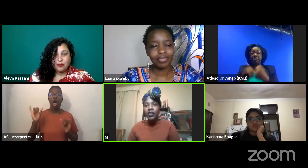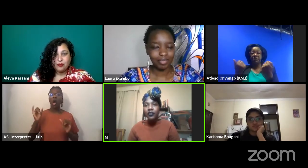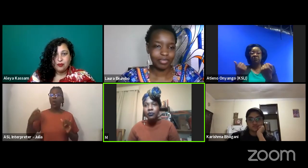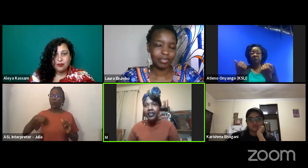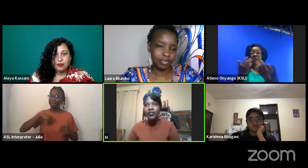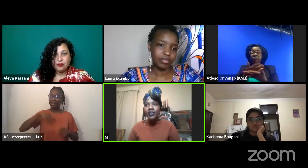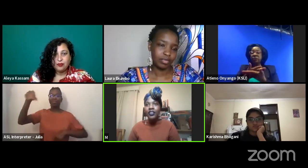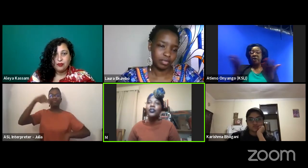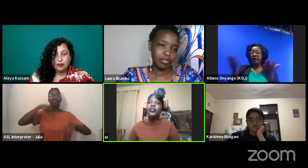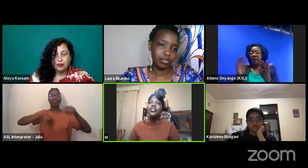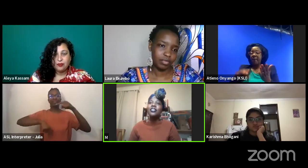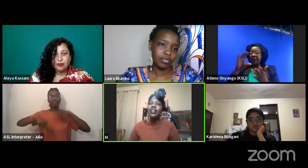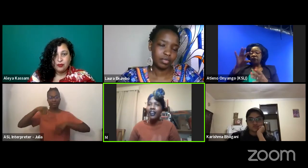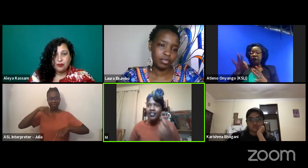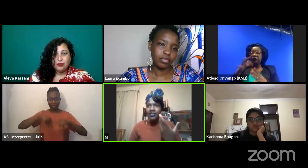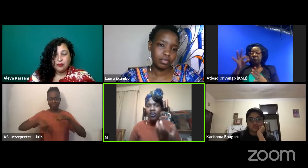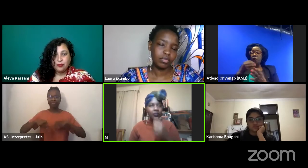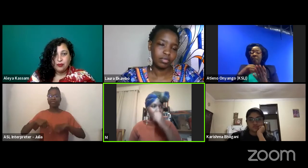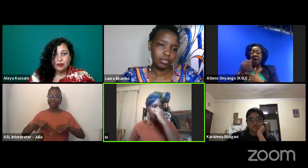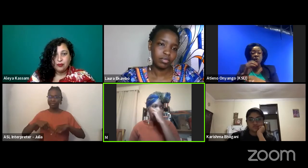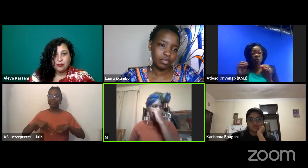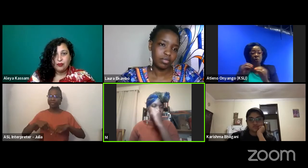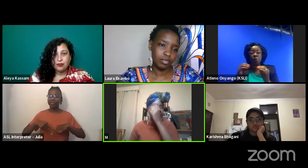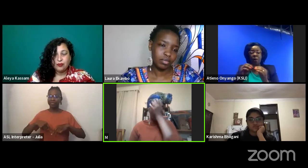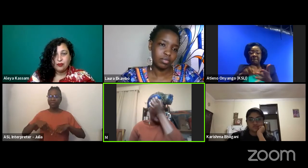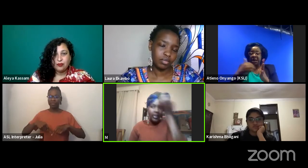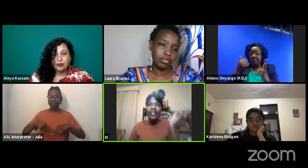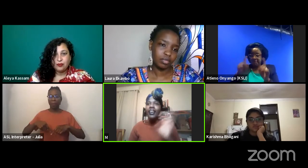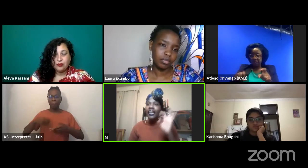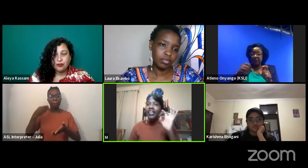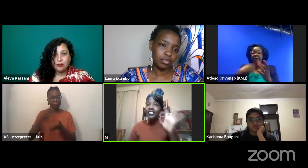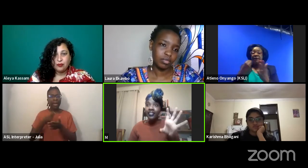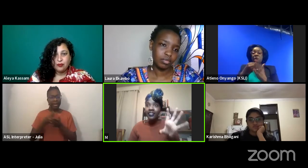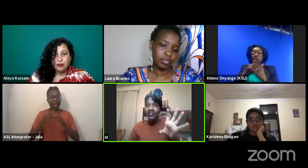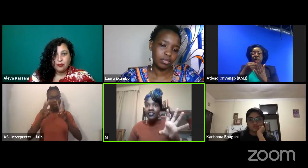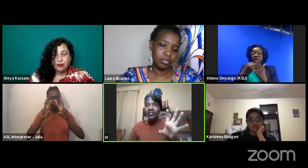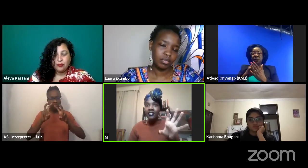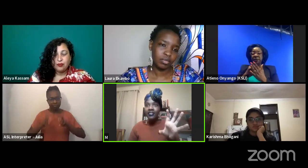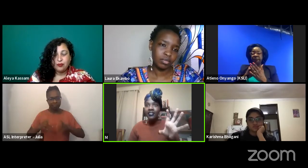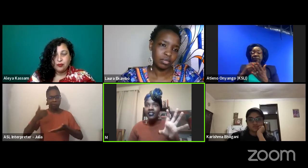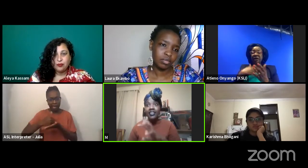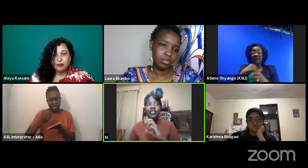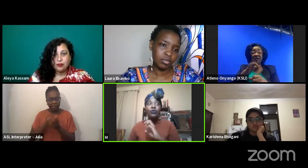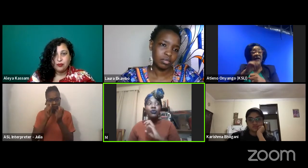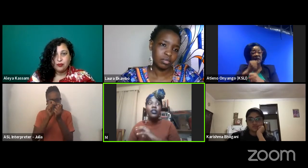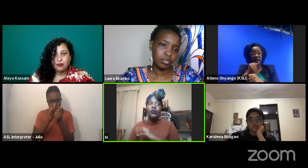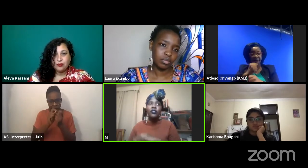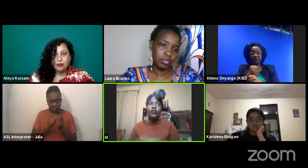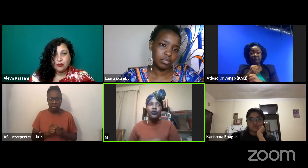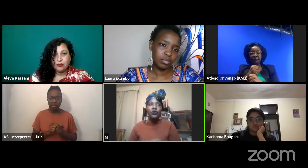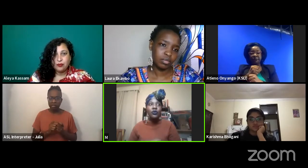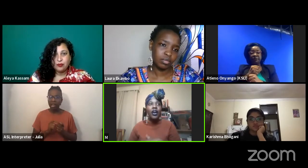you have to buy to get through it, like has a cost. So like that stuff getting that done as a lesson really really feeds you.